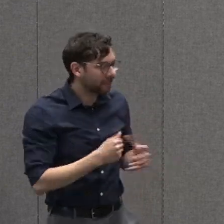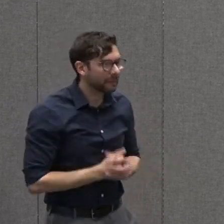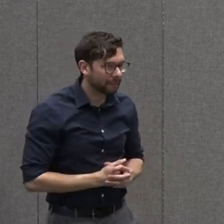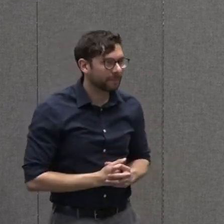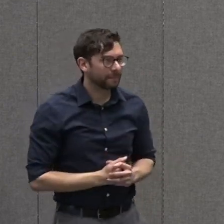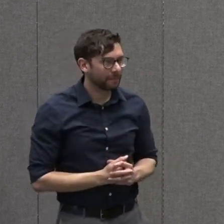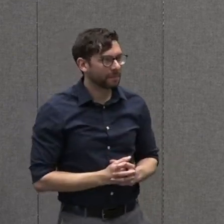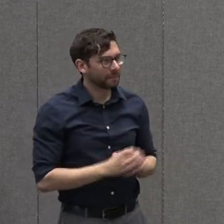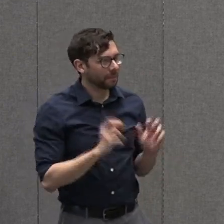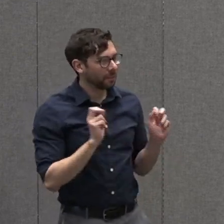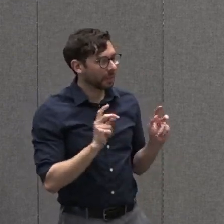Okay. - All right.